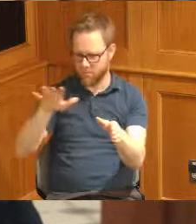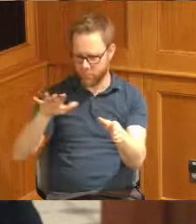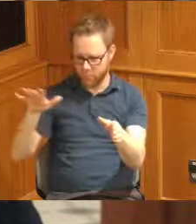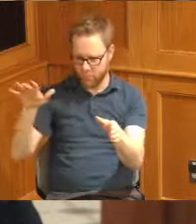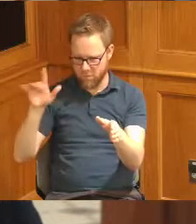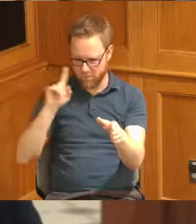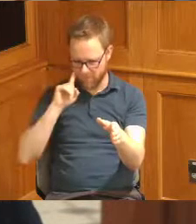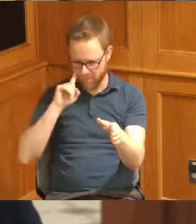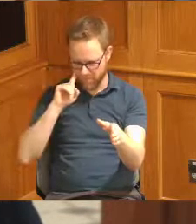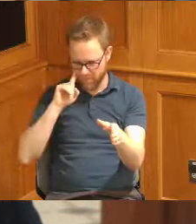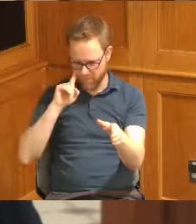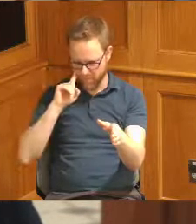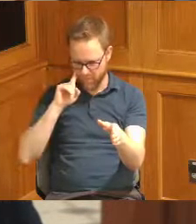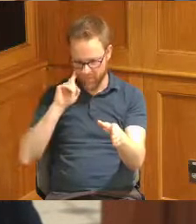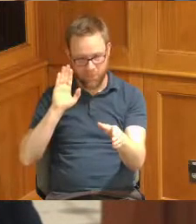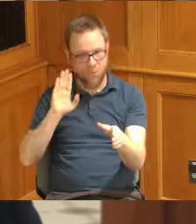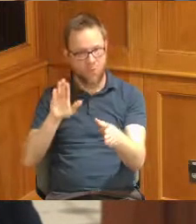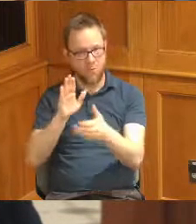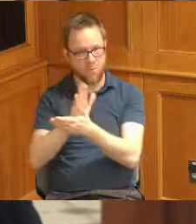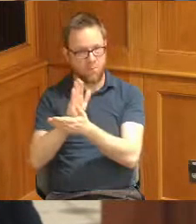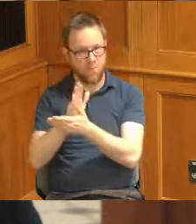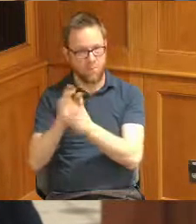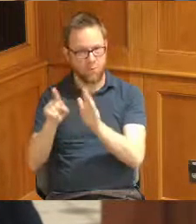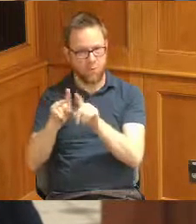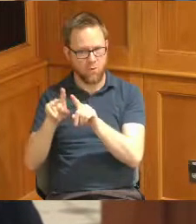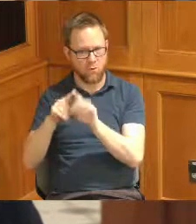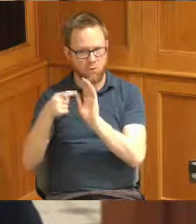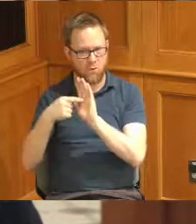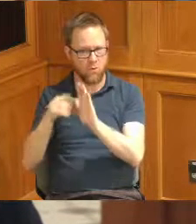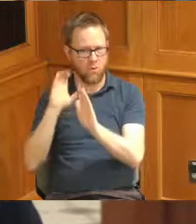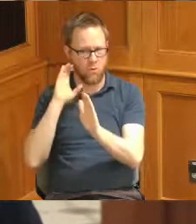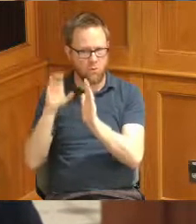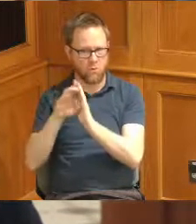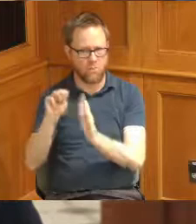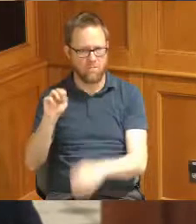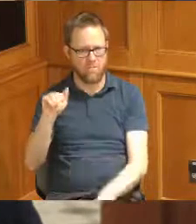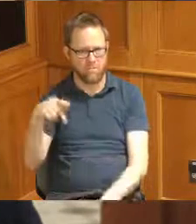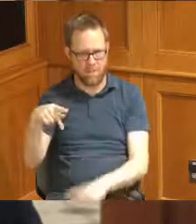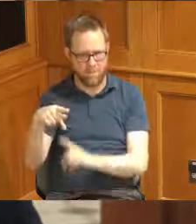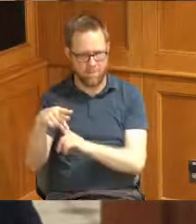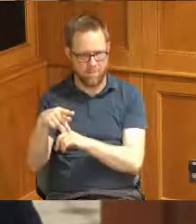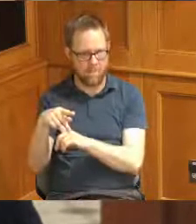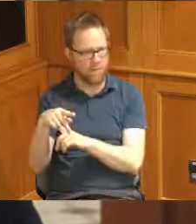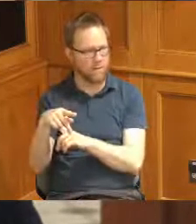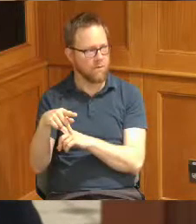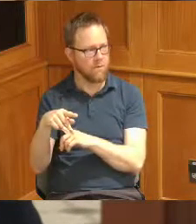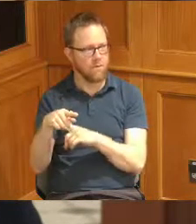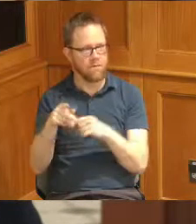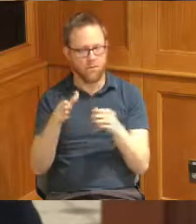think your fact sheets also have a map attached to them if you have it in front of you it is